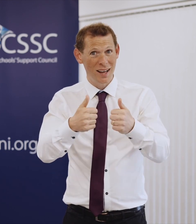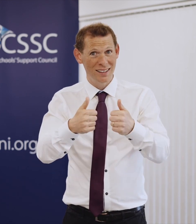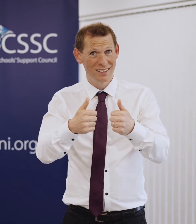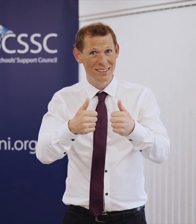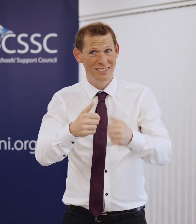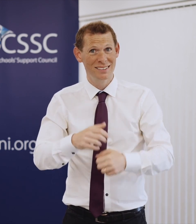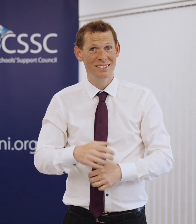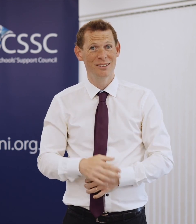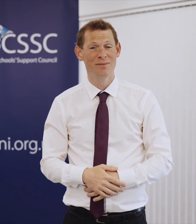Are you well?